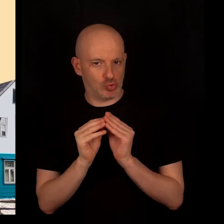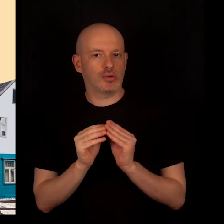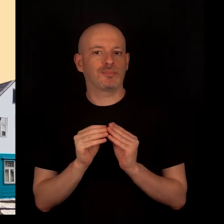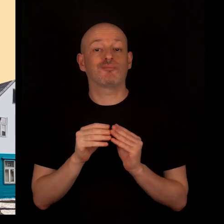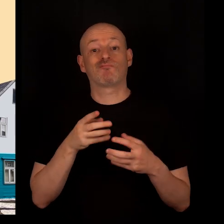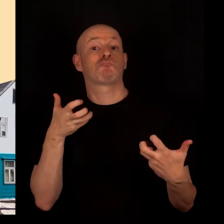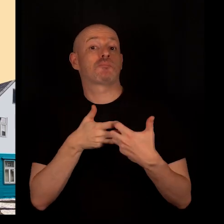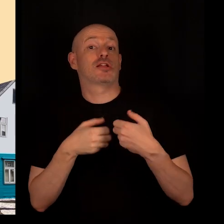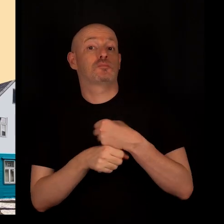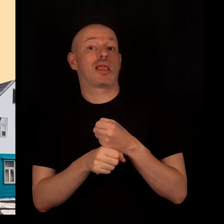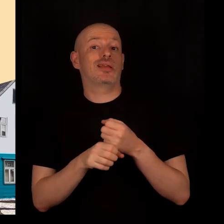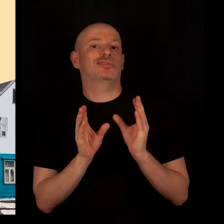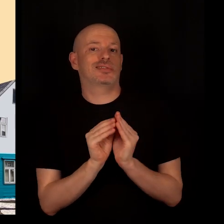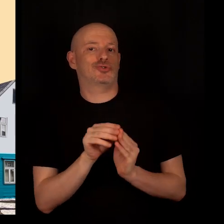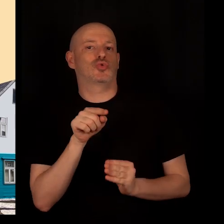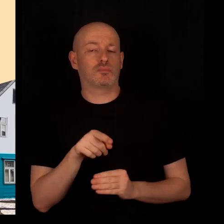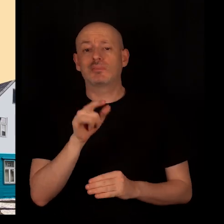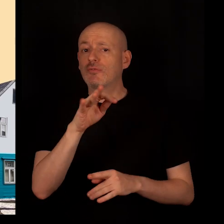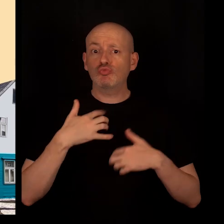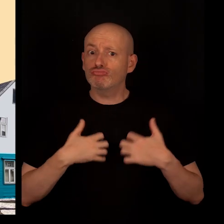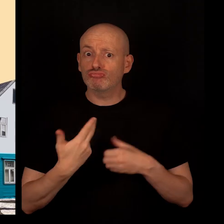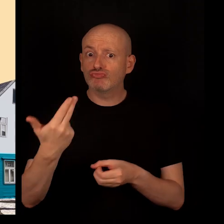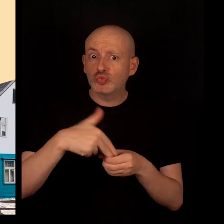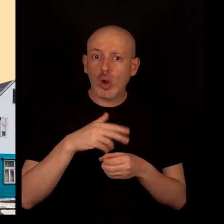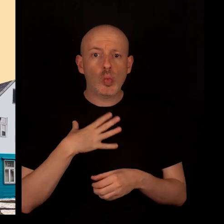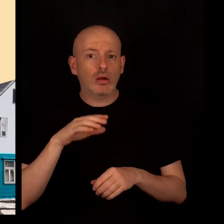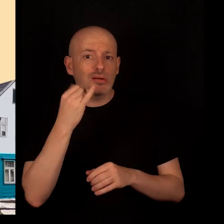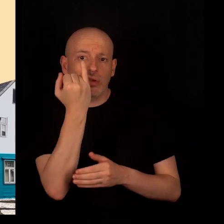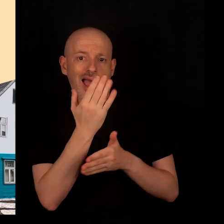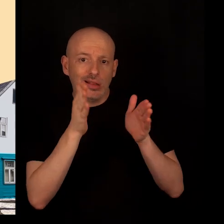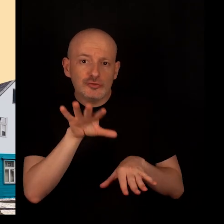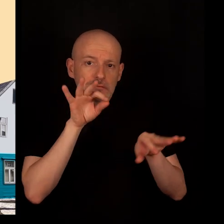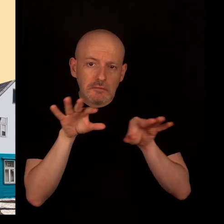So these are the Match-Making Sessions. if you are interested to join and find artists.